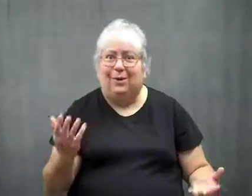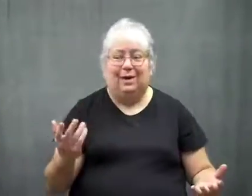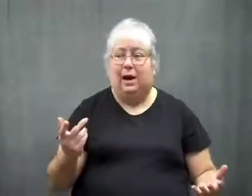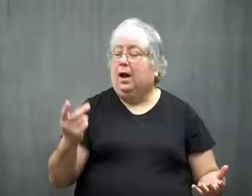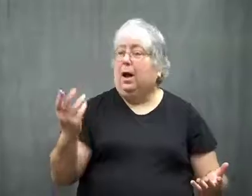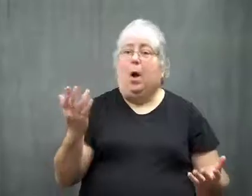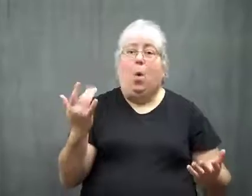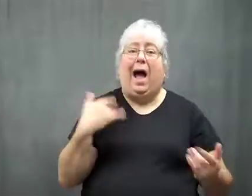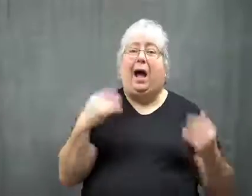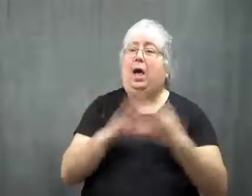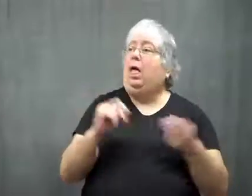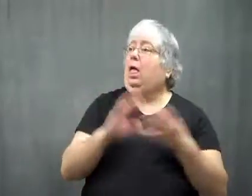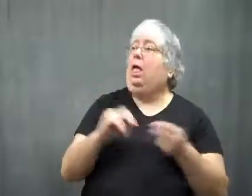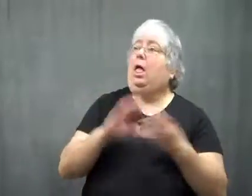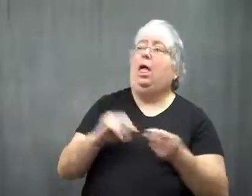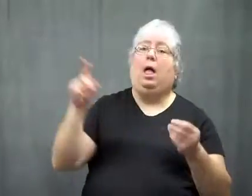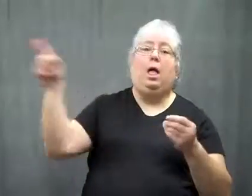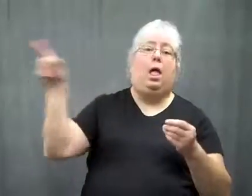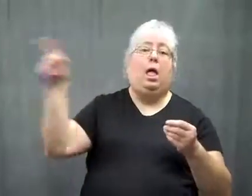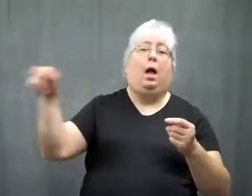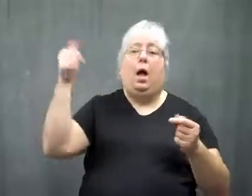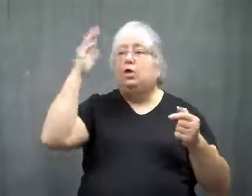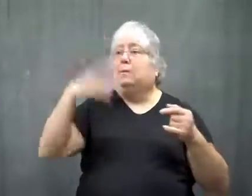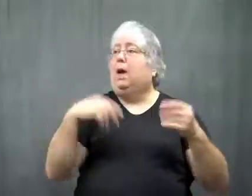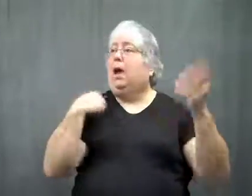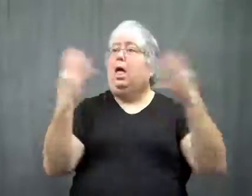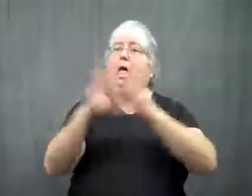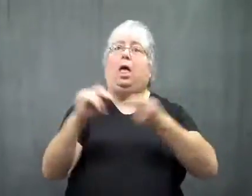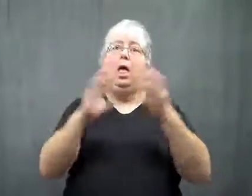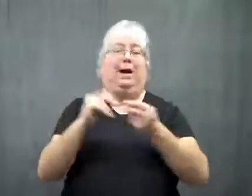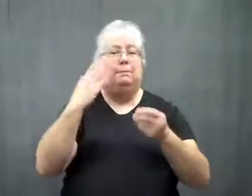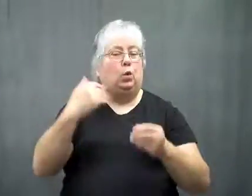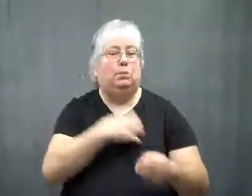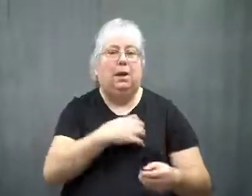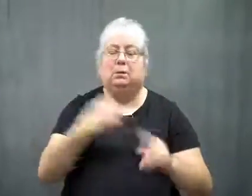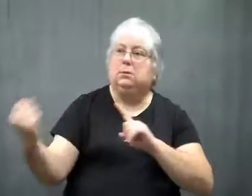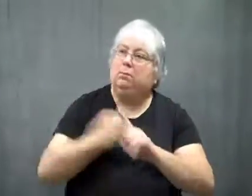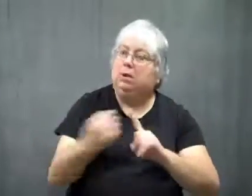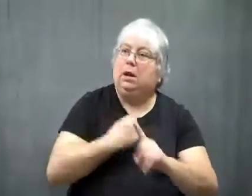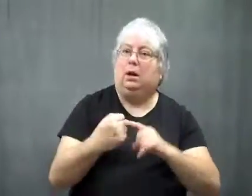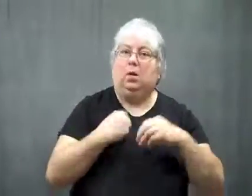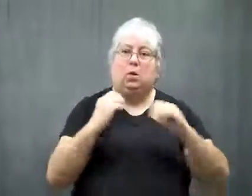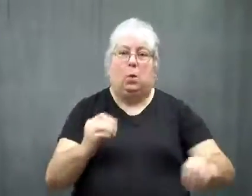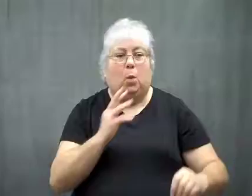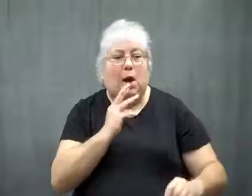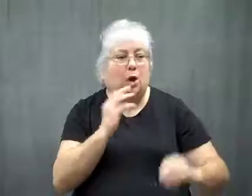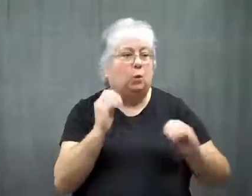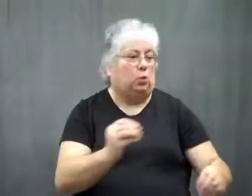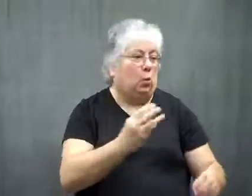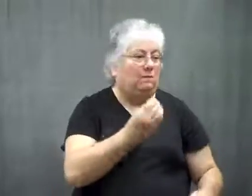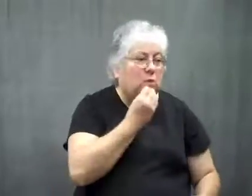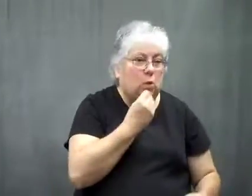She said she implicated the other man because the police beat her.